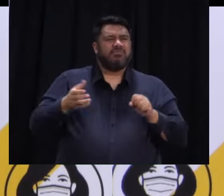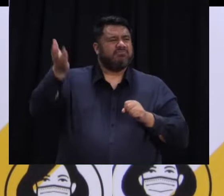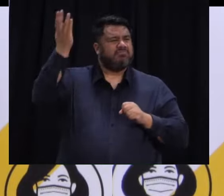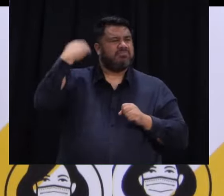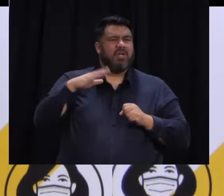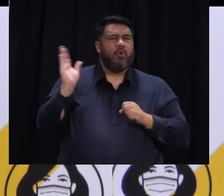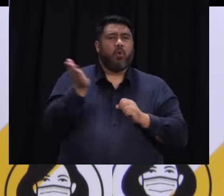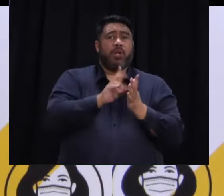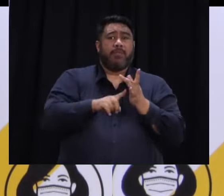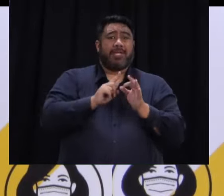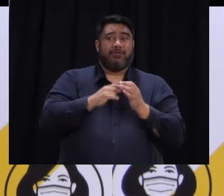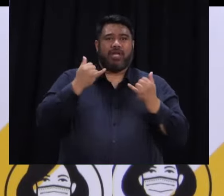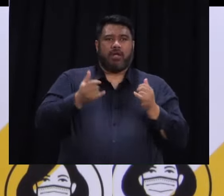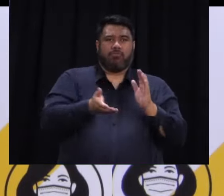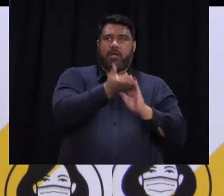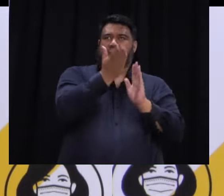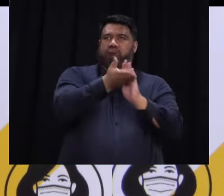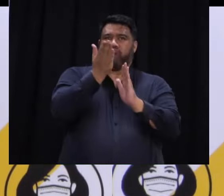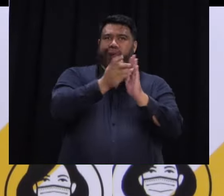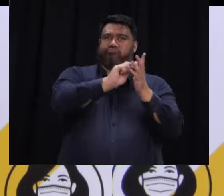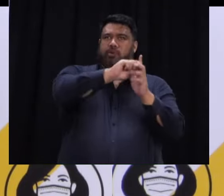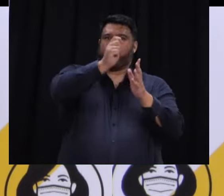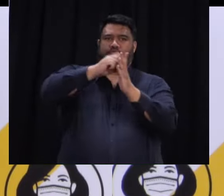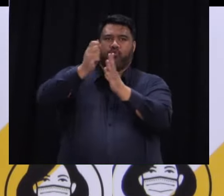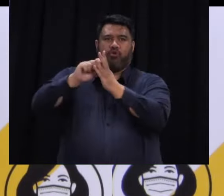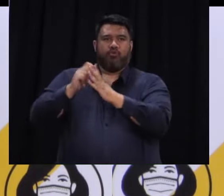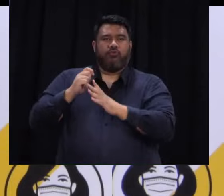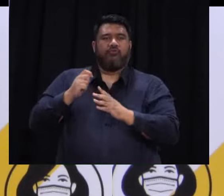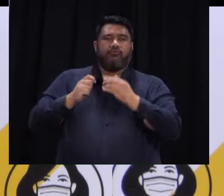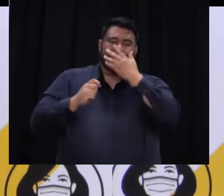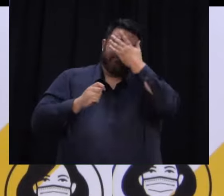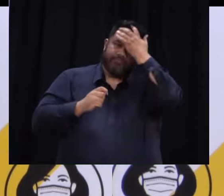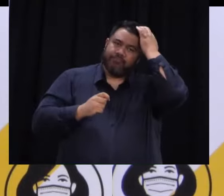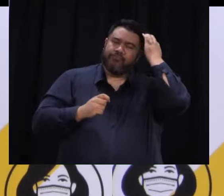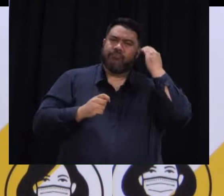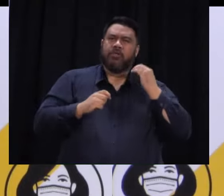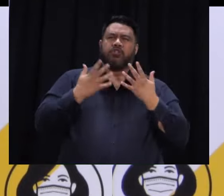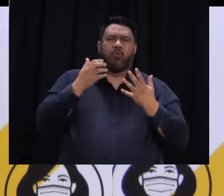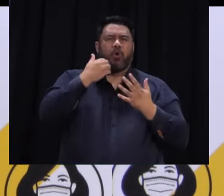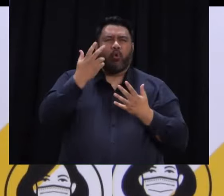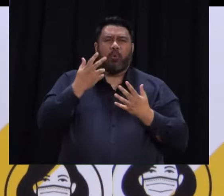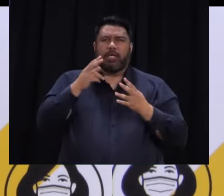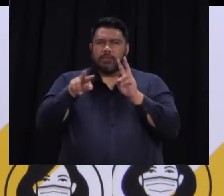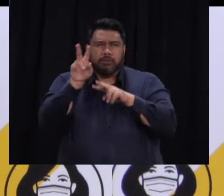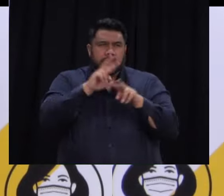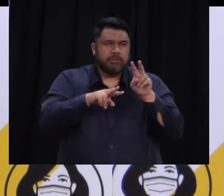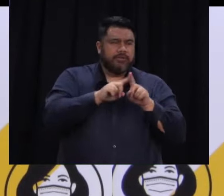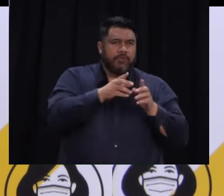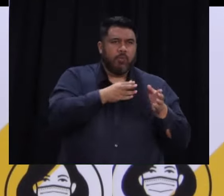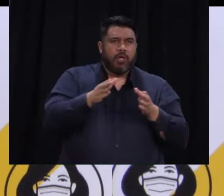look at the way MIQ has operated. For example, the ventilation systems in pretty